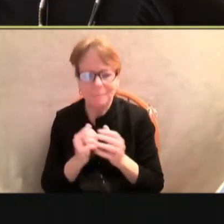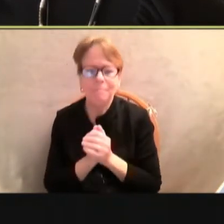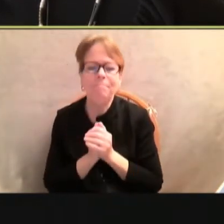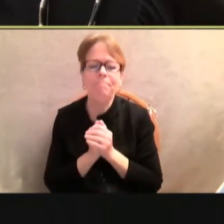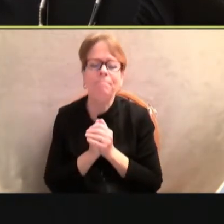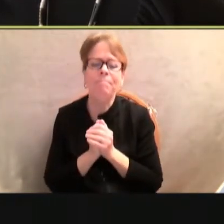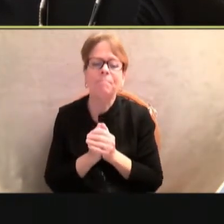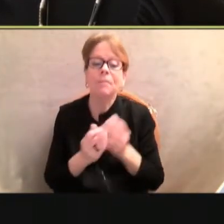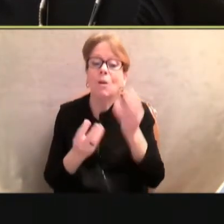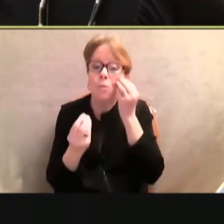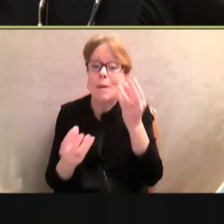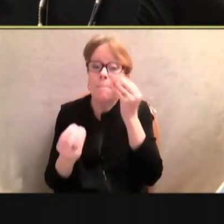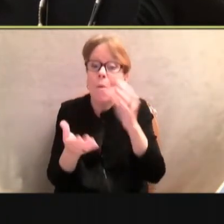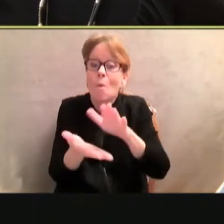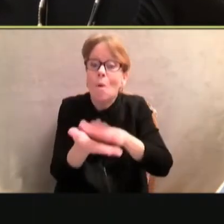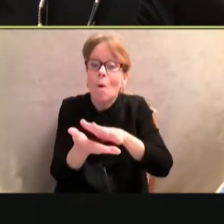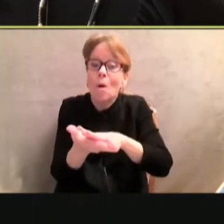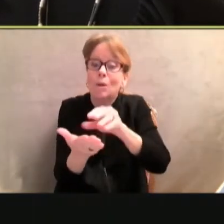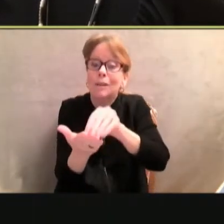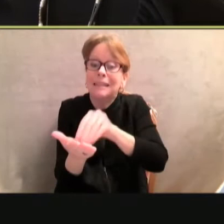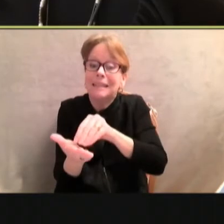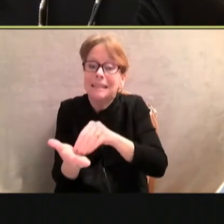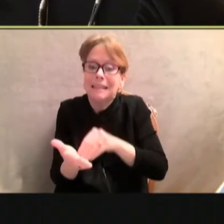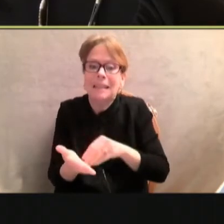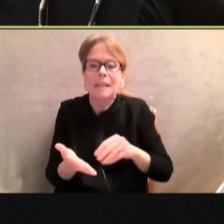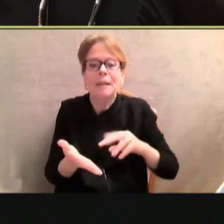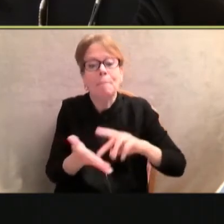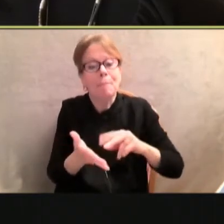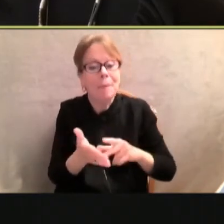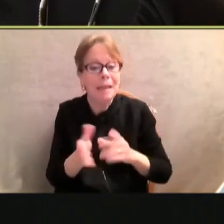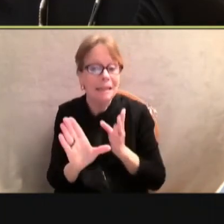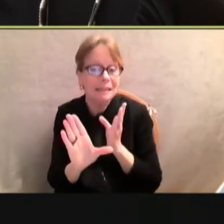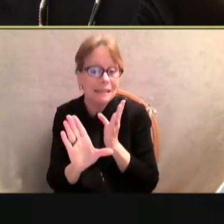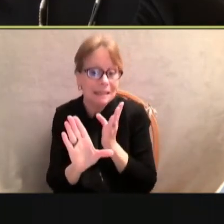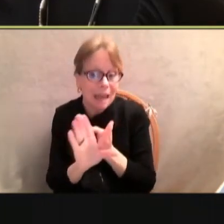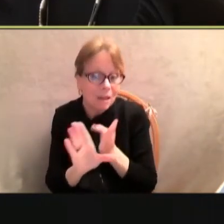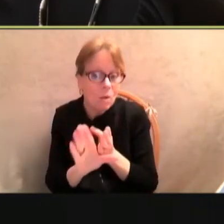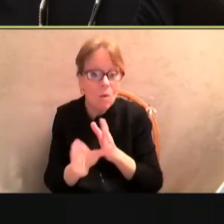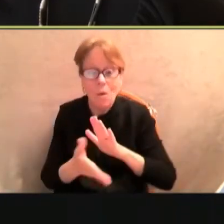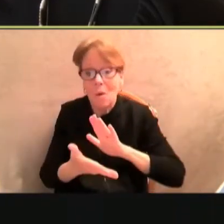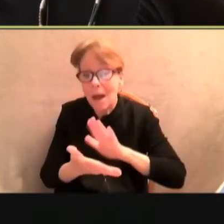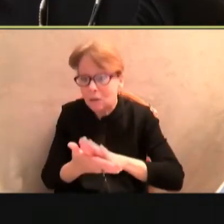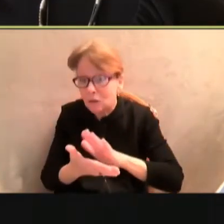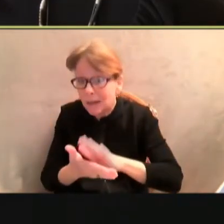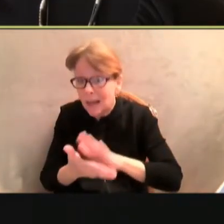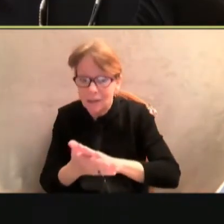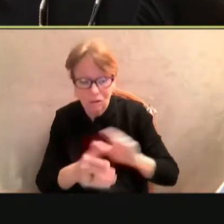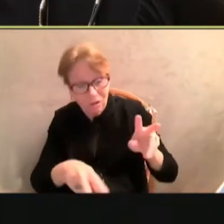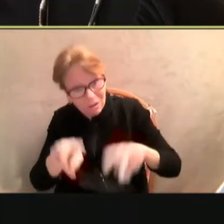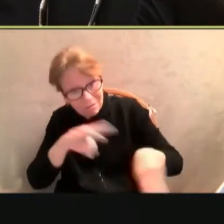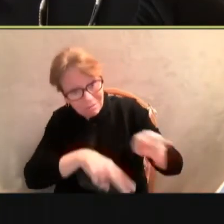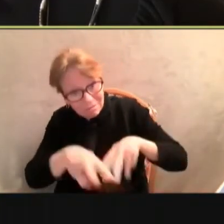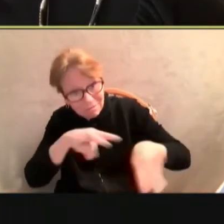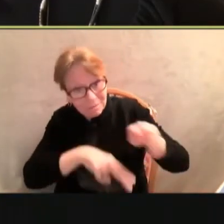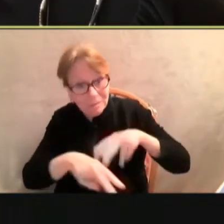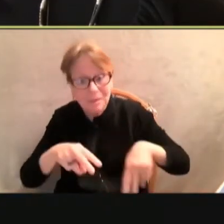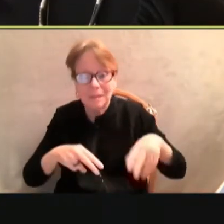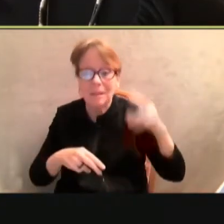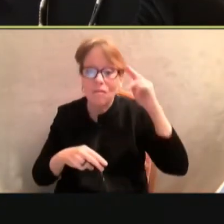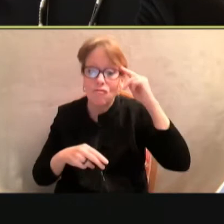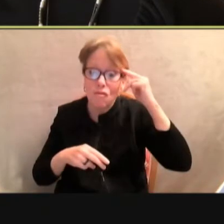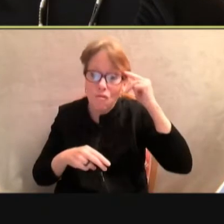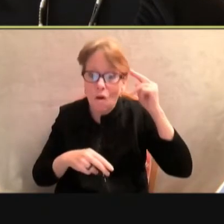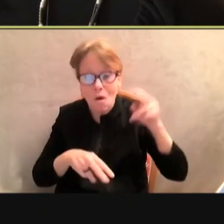I'm speaking of psychoeducational evaluation reports, neuro-psychological evaluation reports.